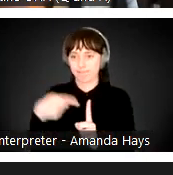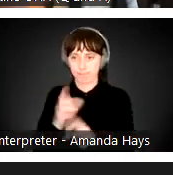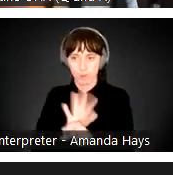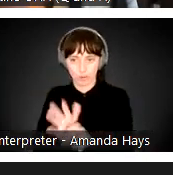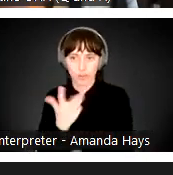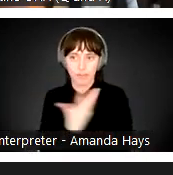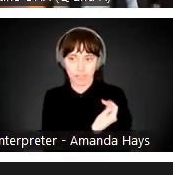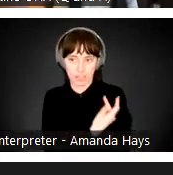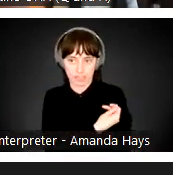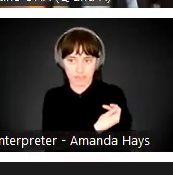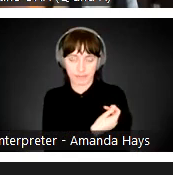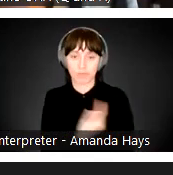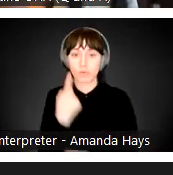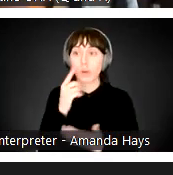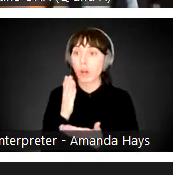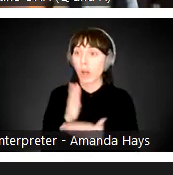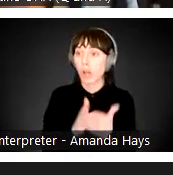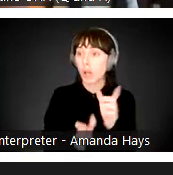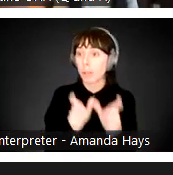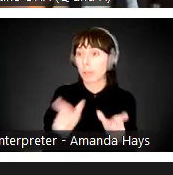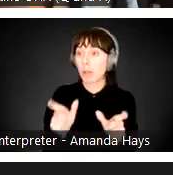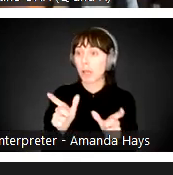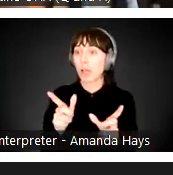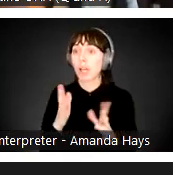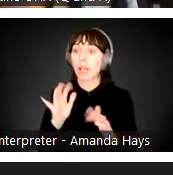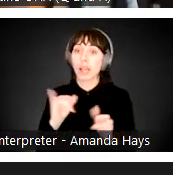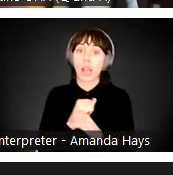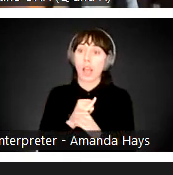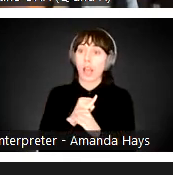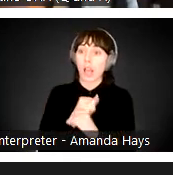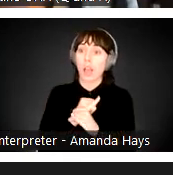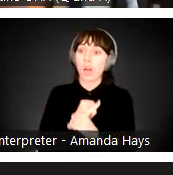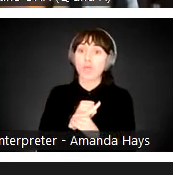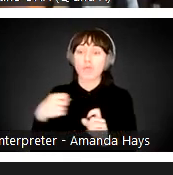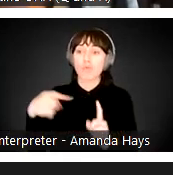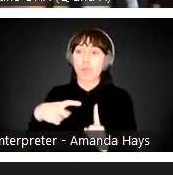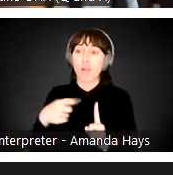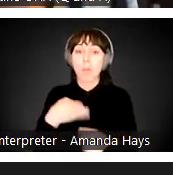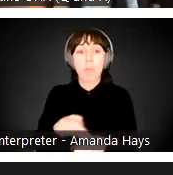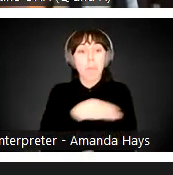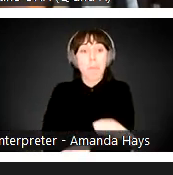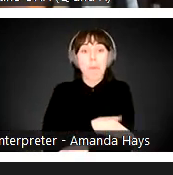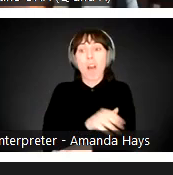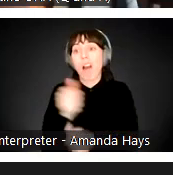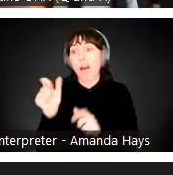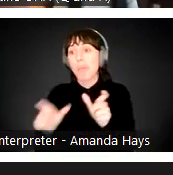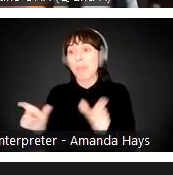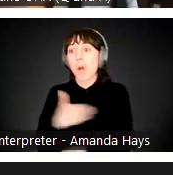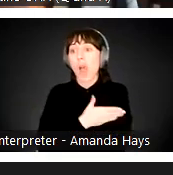And so, for some people, the immunologic trigger makes them a little better, for some people the immunologic trigger makes them a little worse.